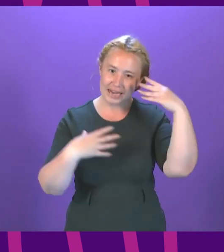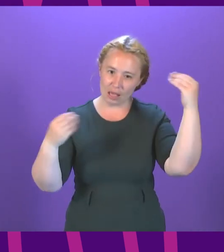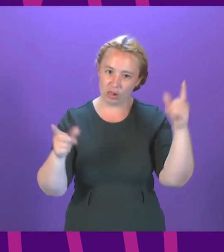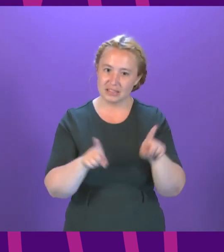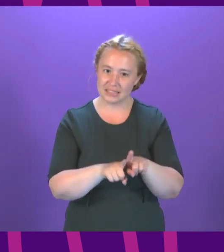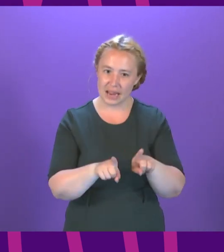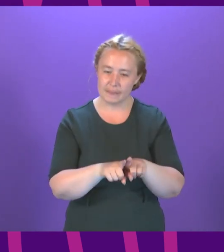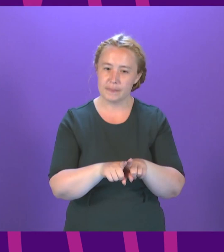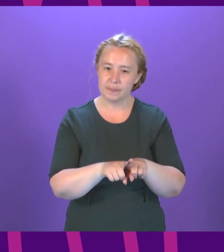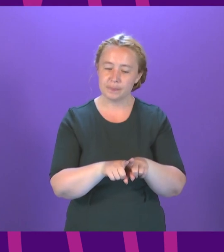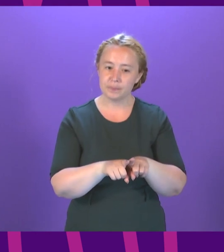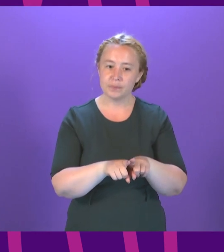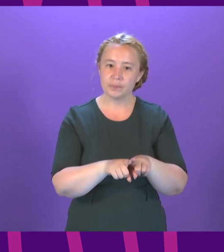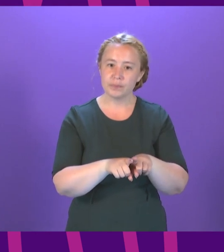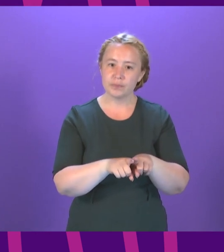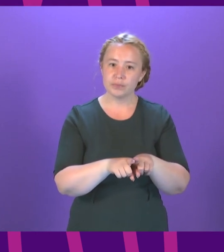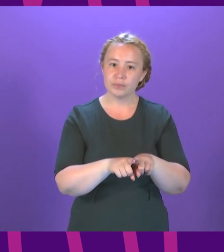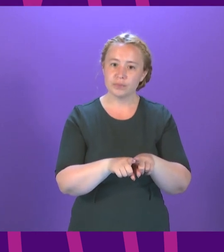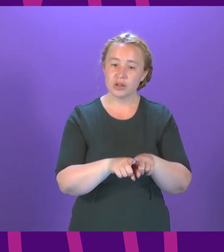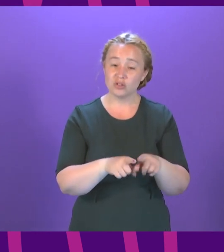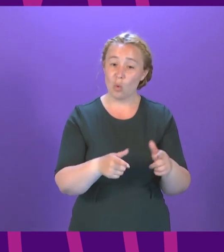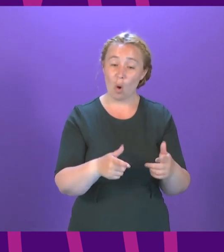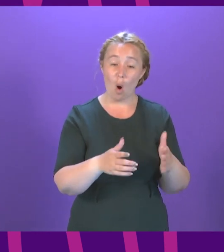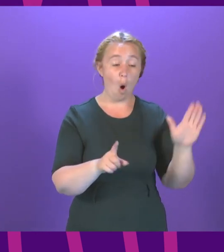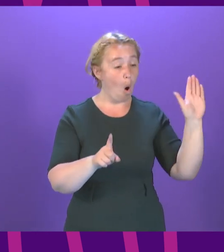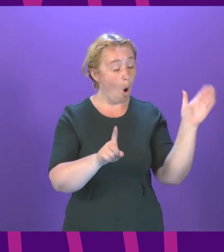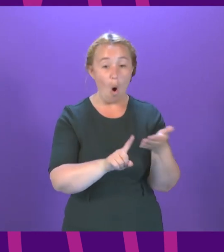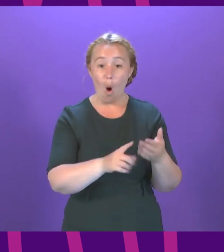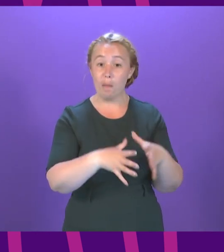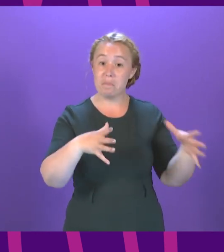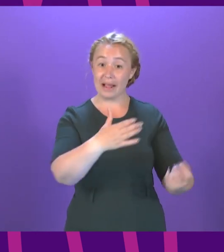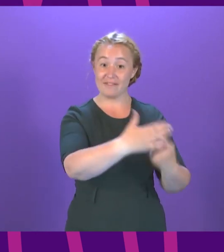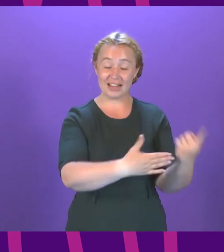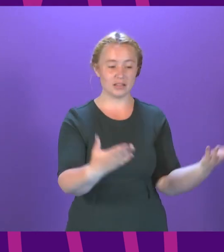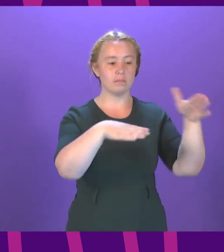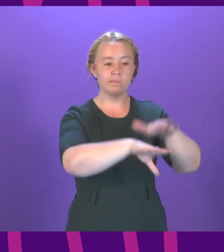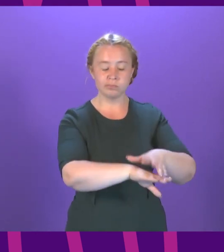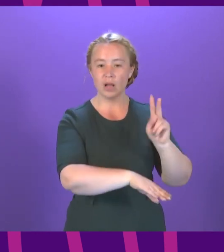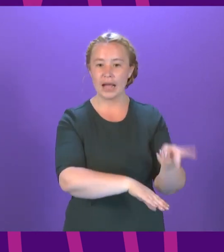that category. We do not want to get to that position, but we are more likely to